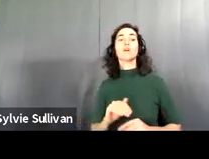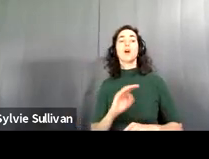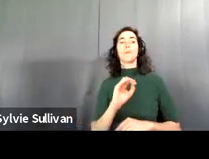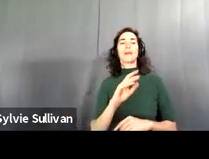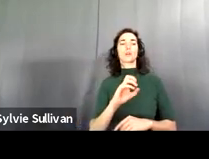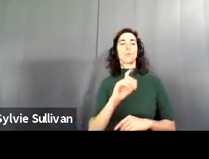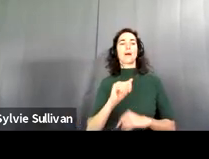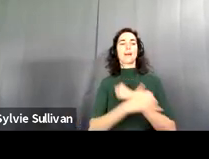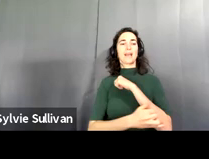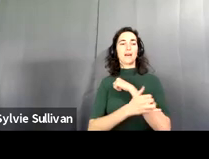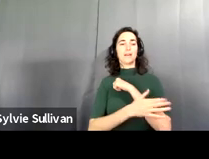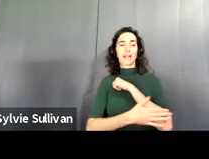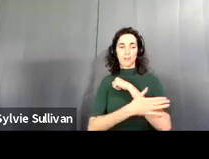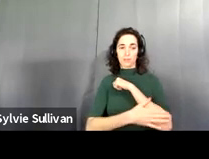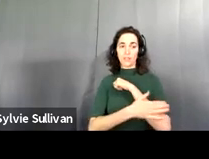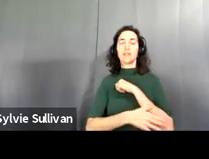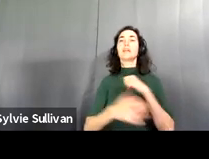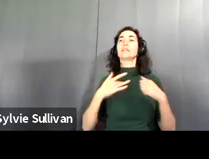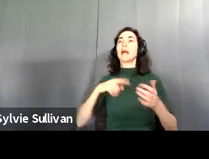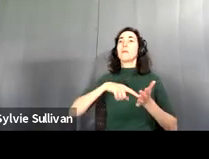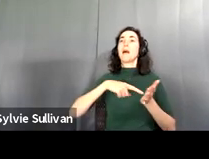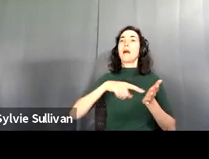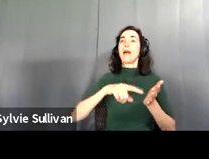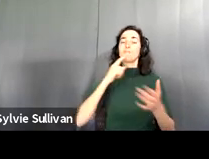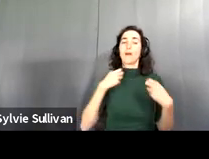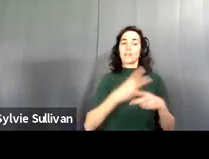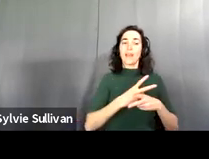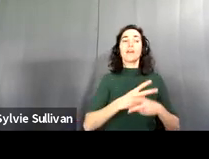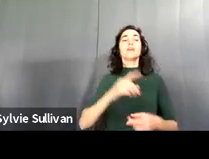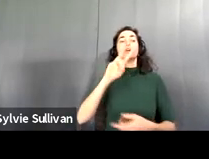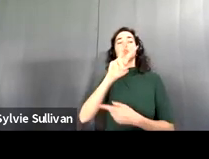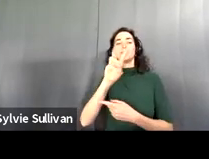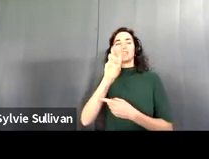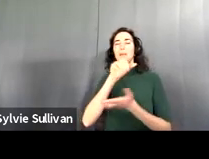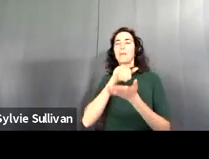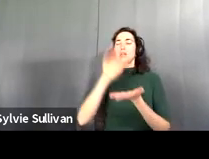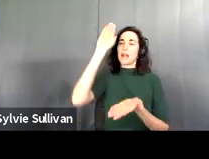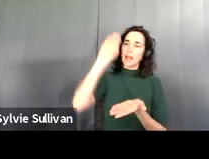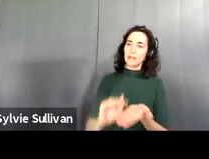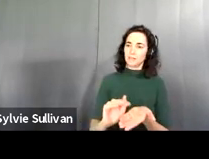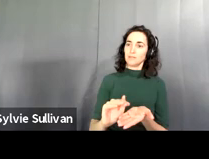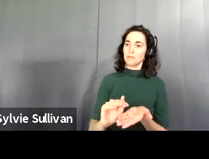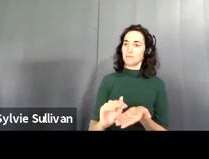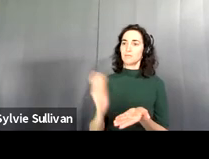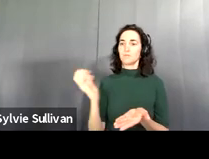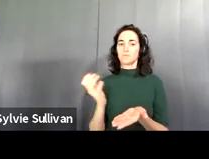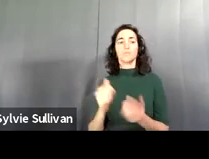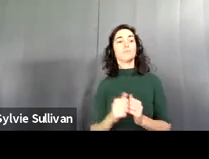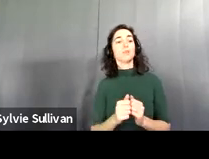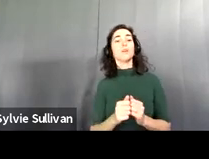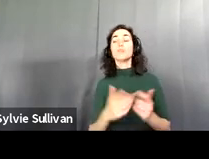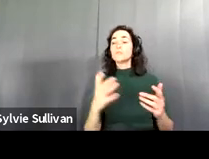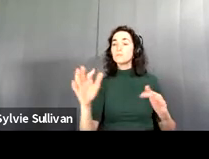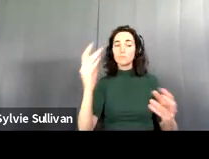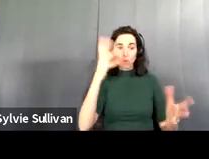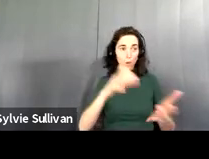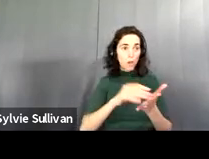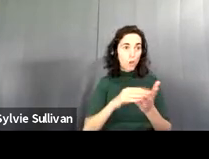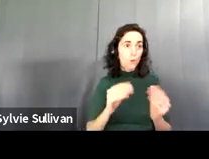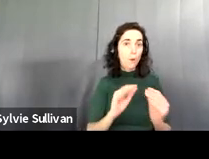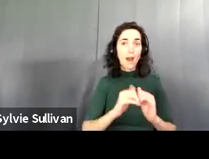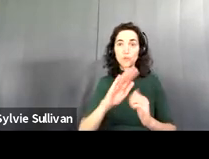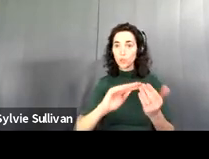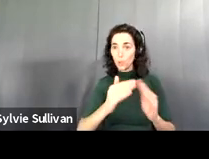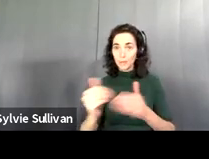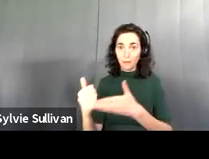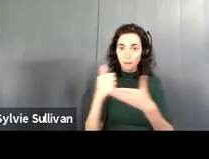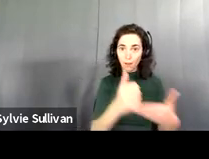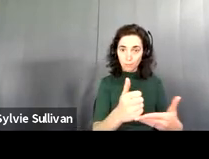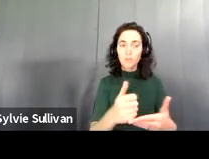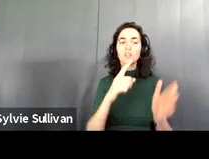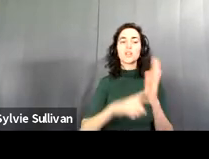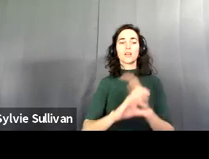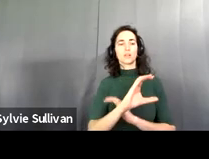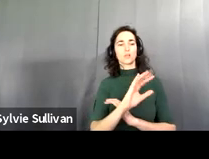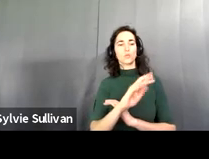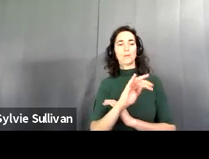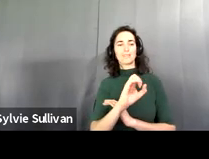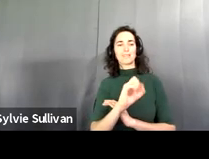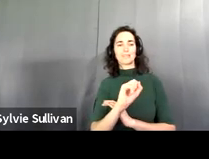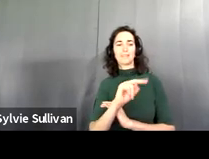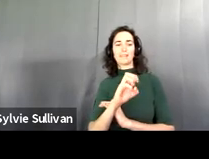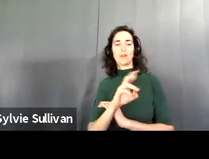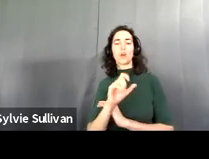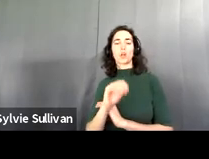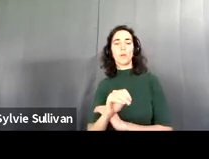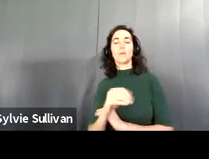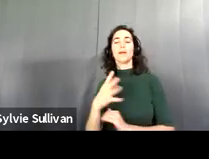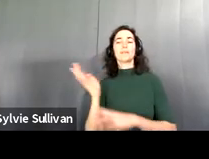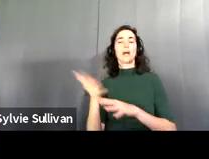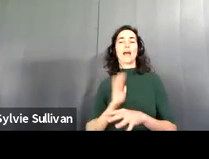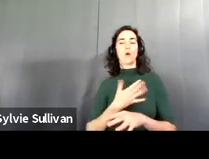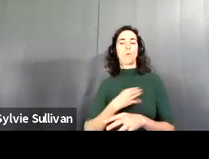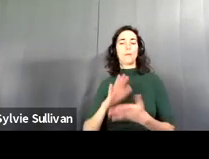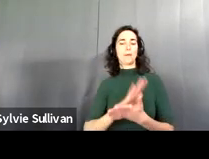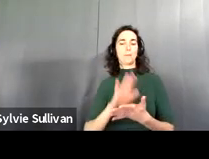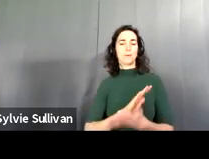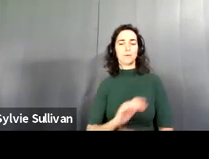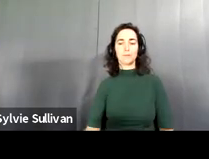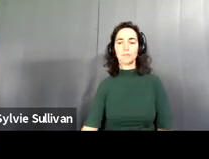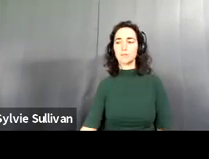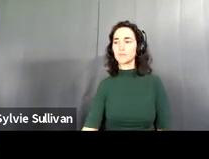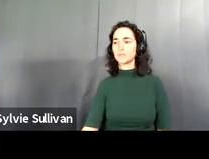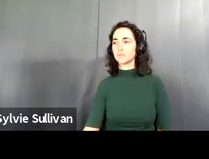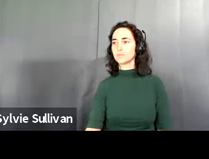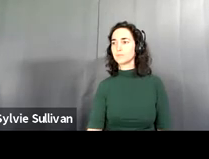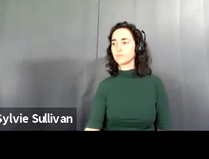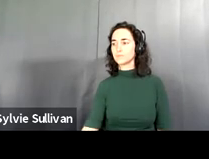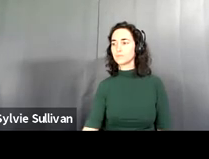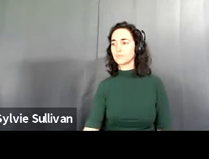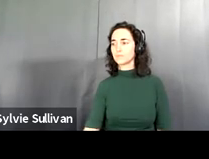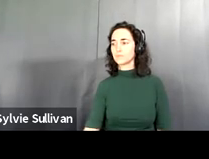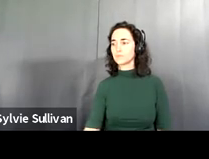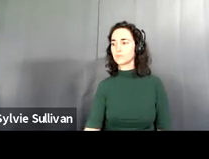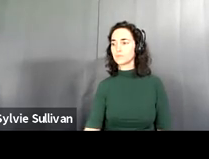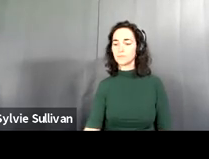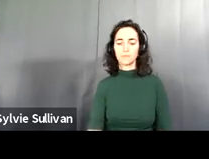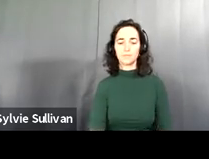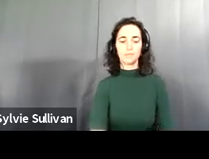care costs by an estimated 260 million more than twice the cost of crisis now services. To learn more about how crisis now can make a difference in your community, go to crisis now.com and download our white paper.